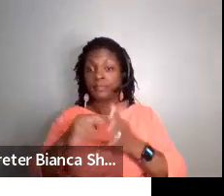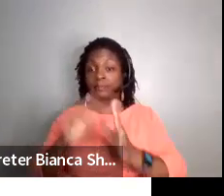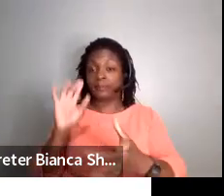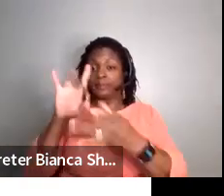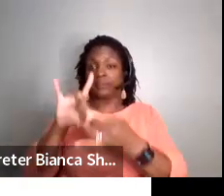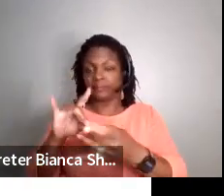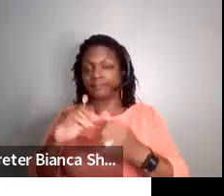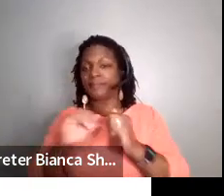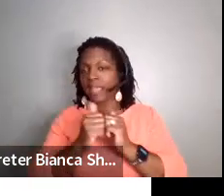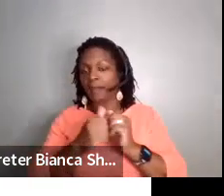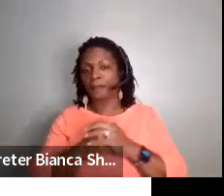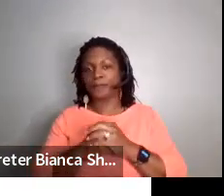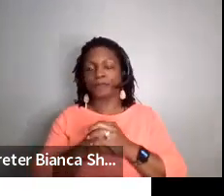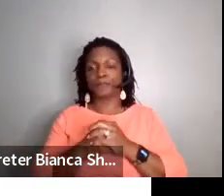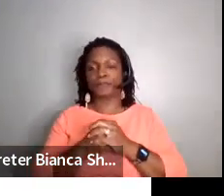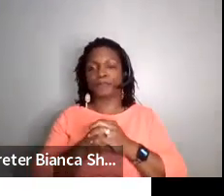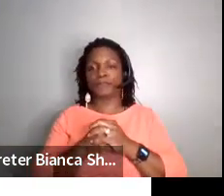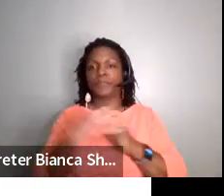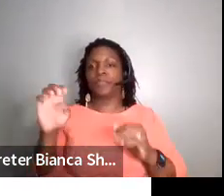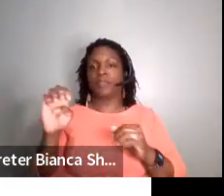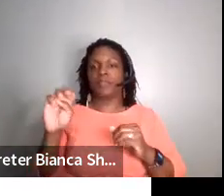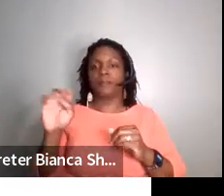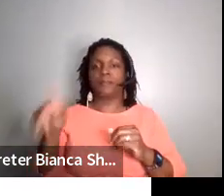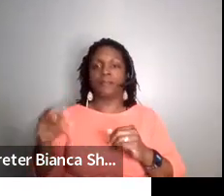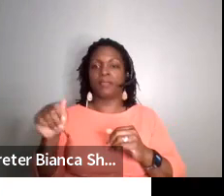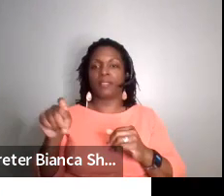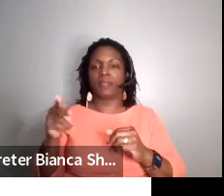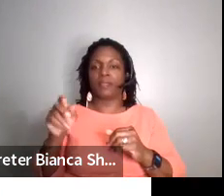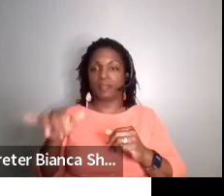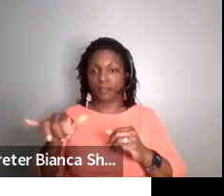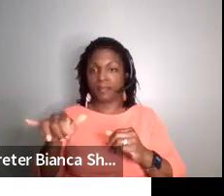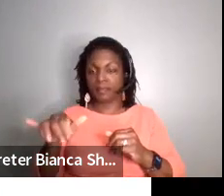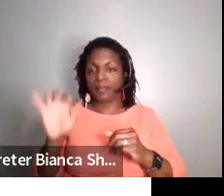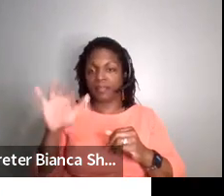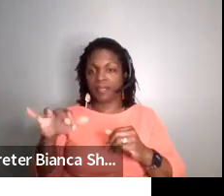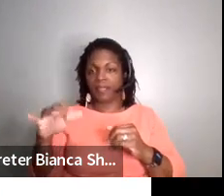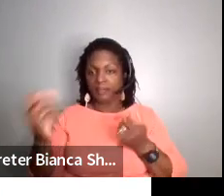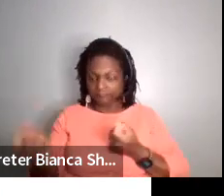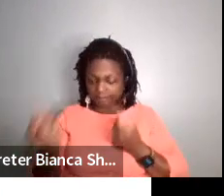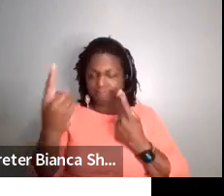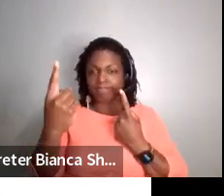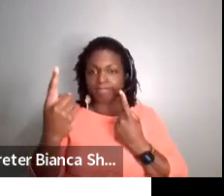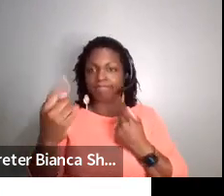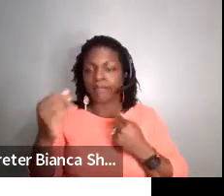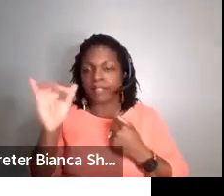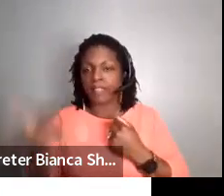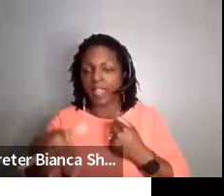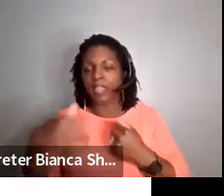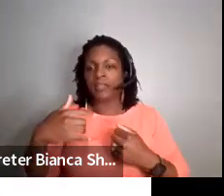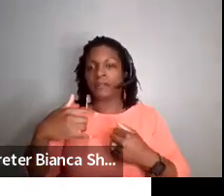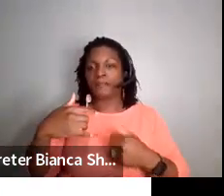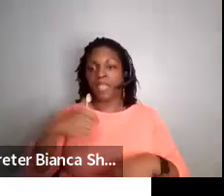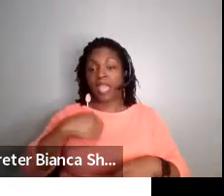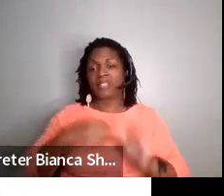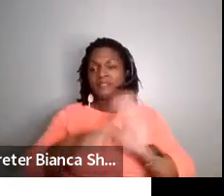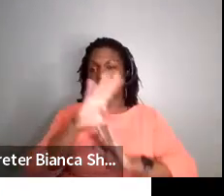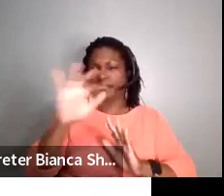Empathy. What do yourself into someone else's shoes Okay, and I developed an empathy and the right to your ways.